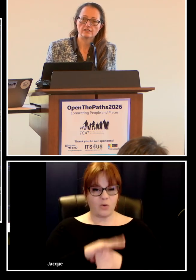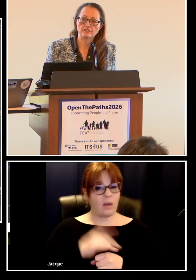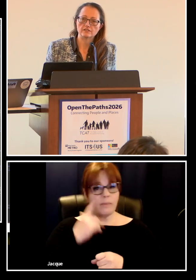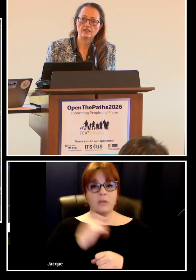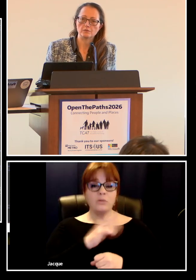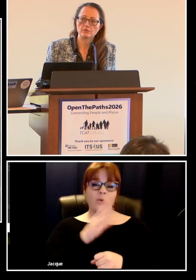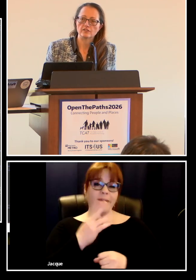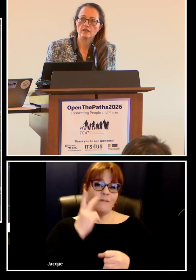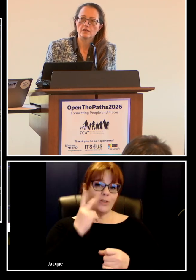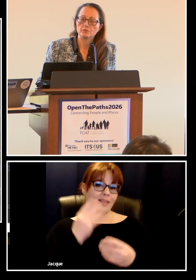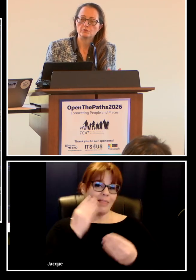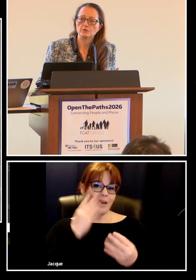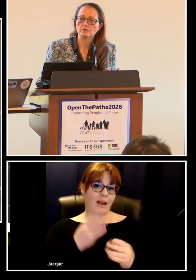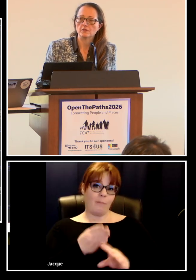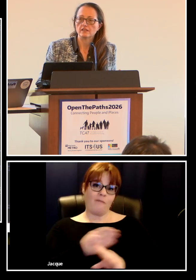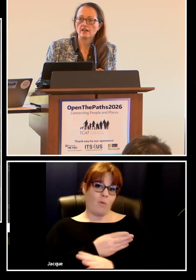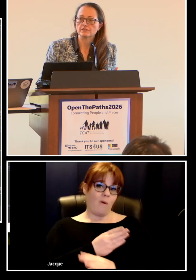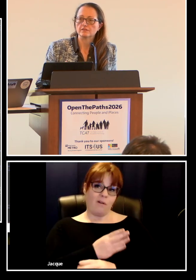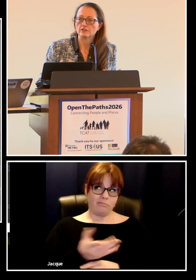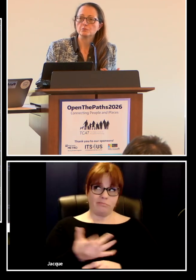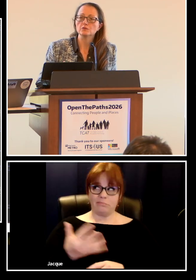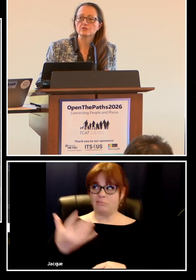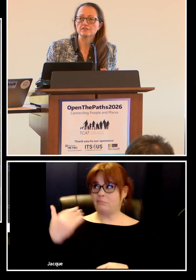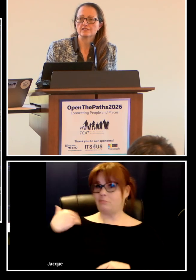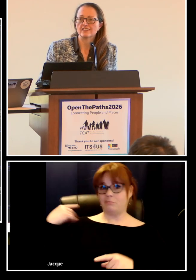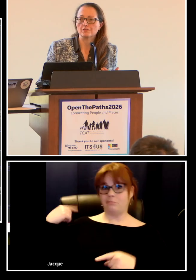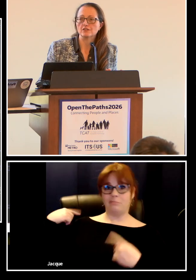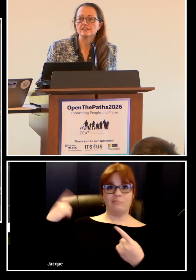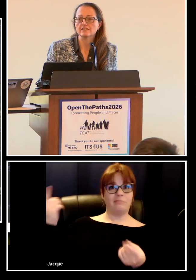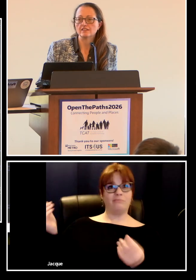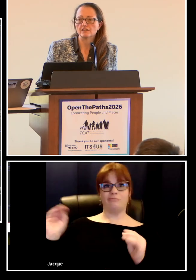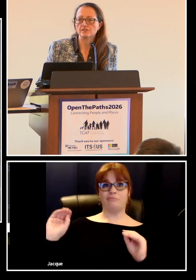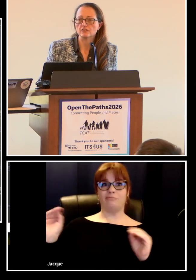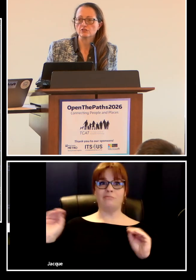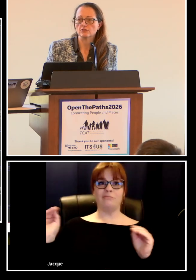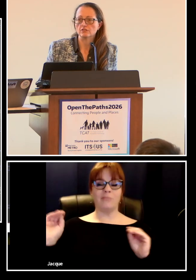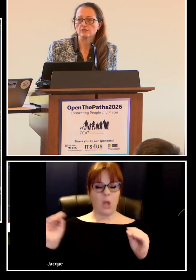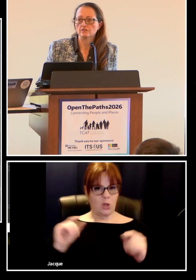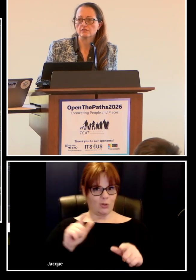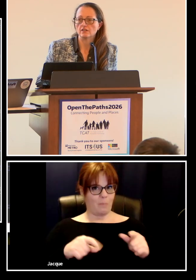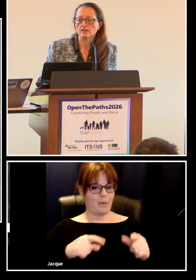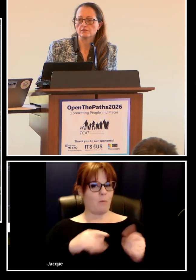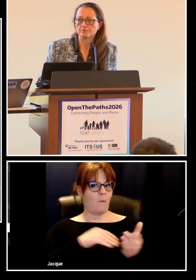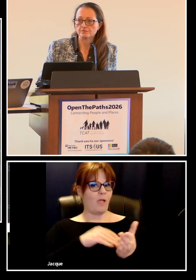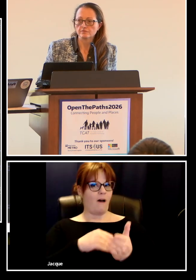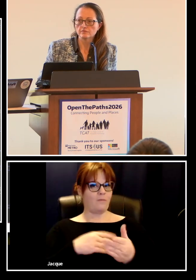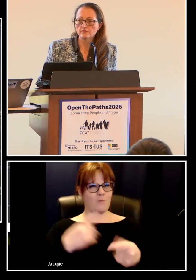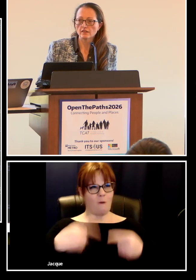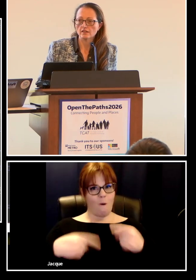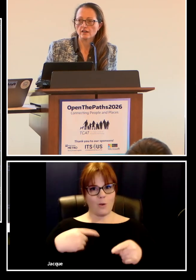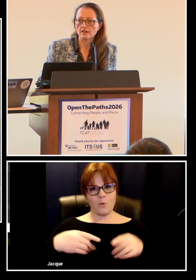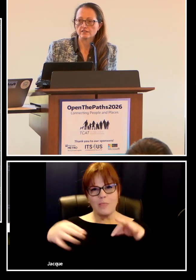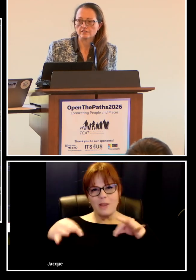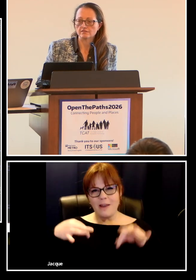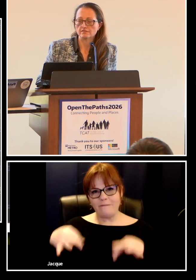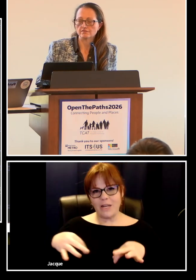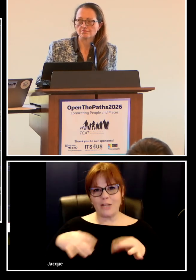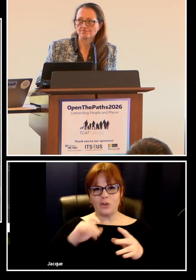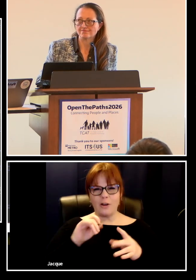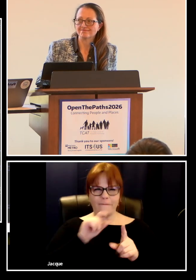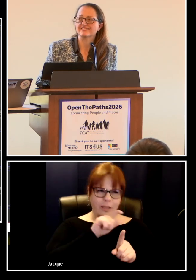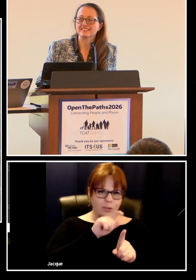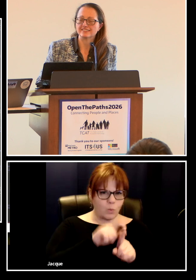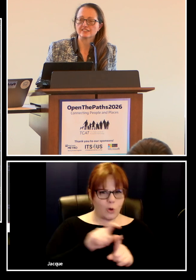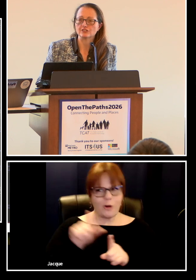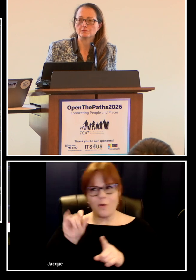lot of the times people might have disputes over like what is that definitional um uh distinction